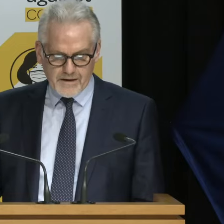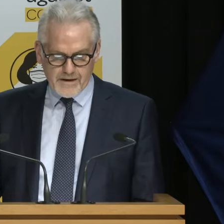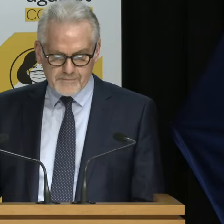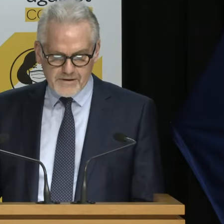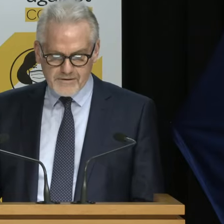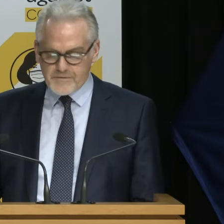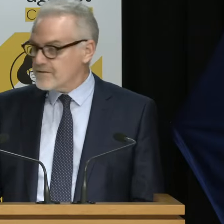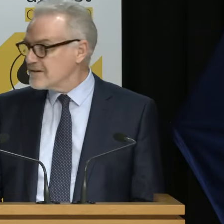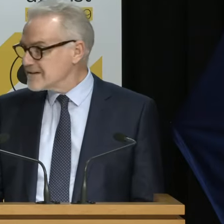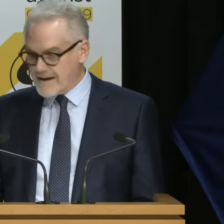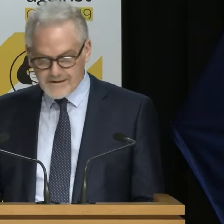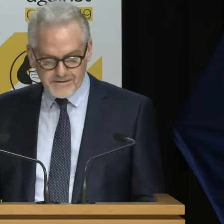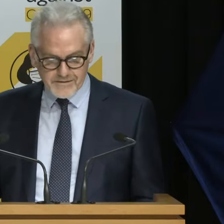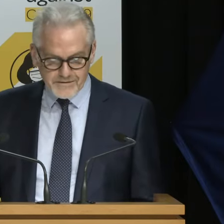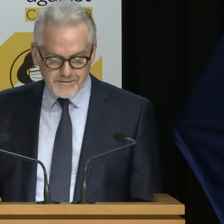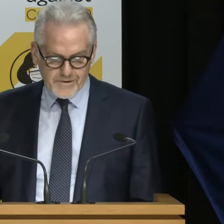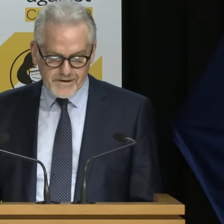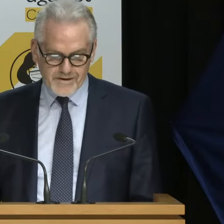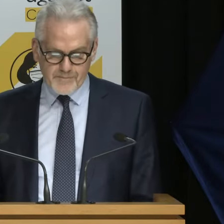testing is agile and fit for